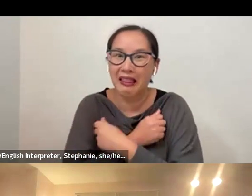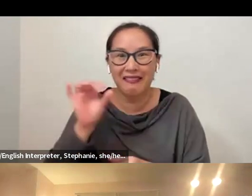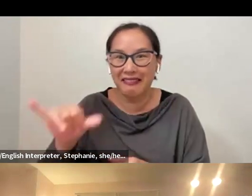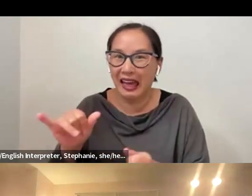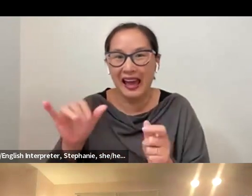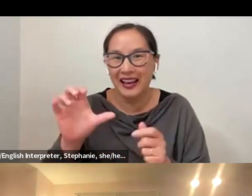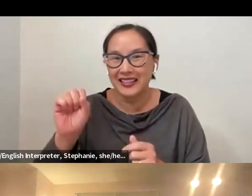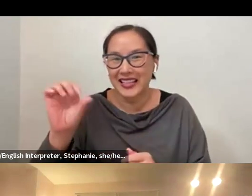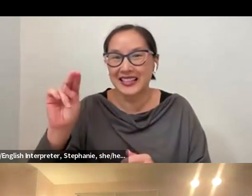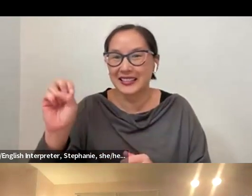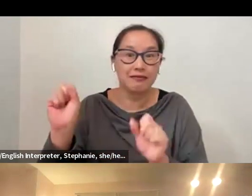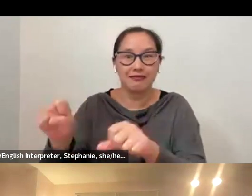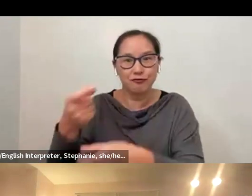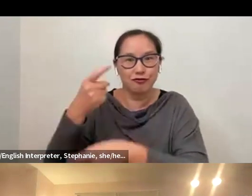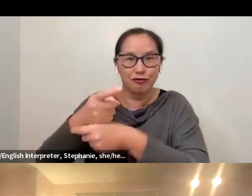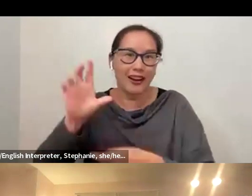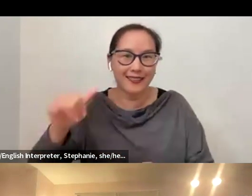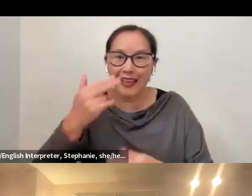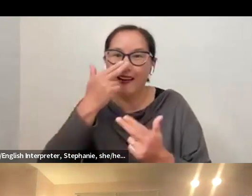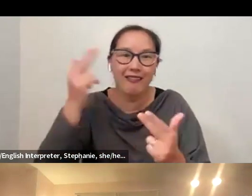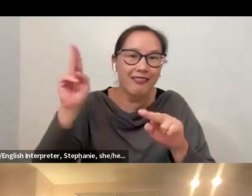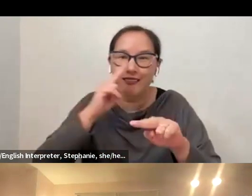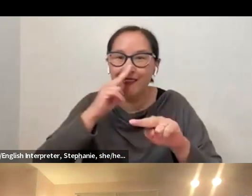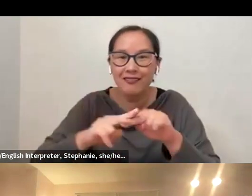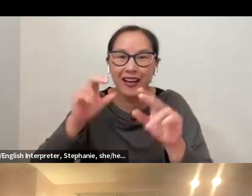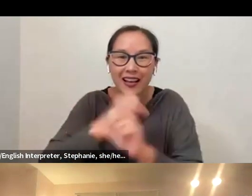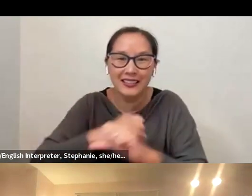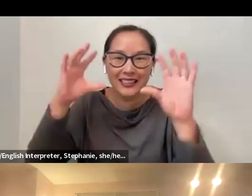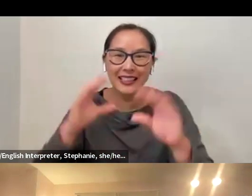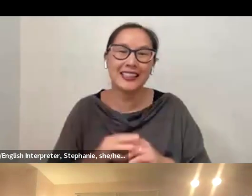Yeah, it was a fun scene, and I would like our stories